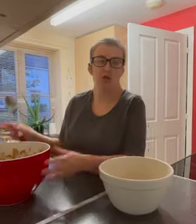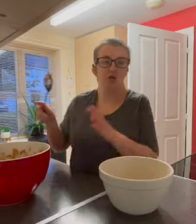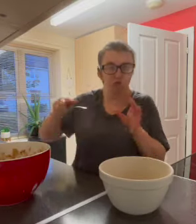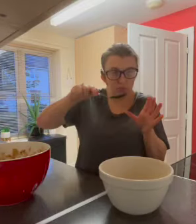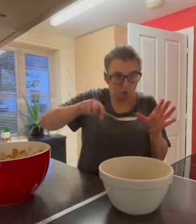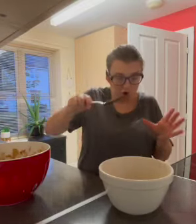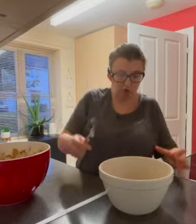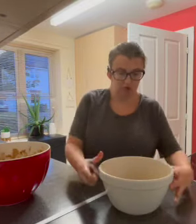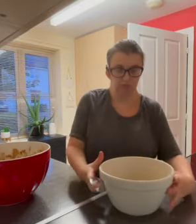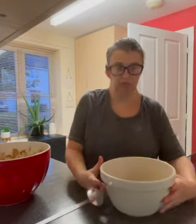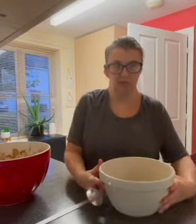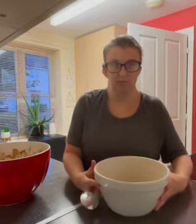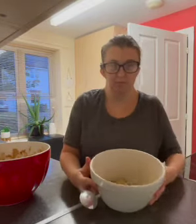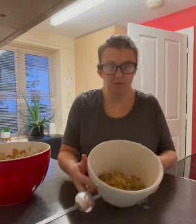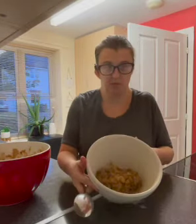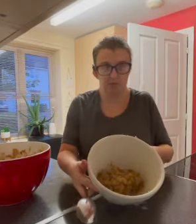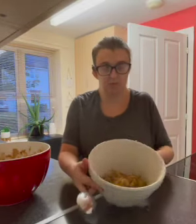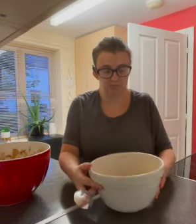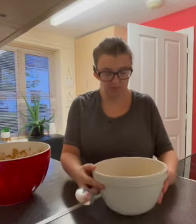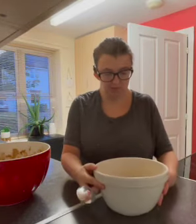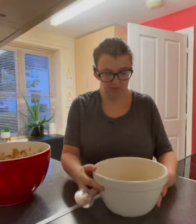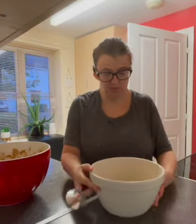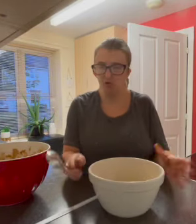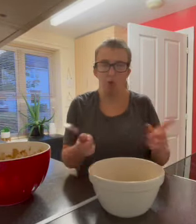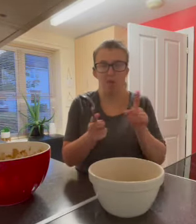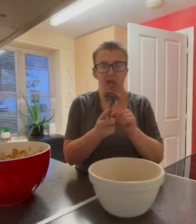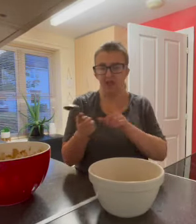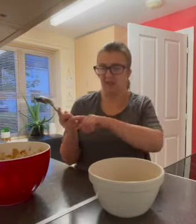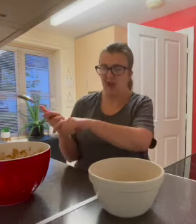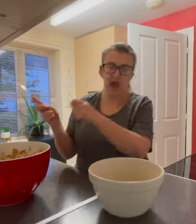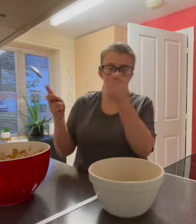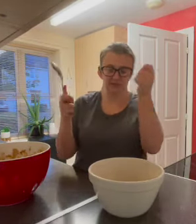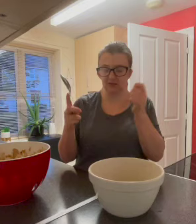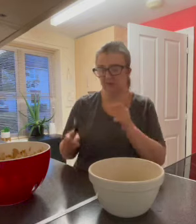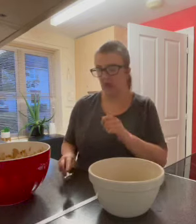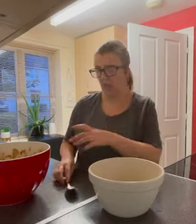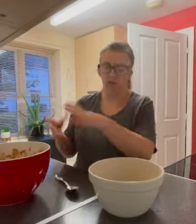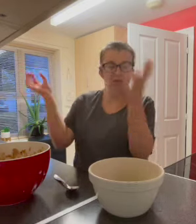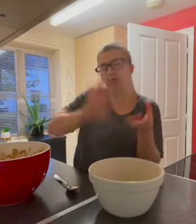Press it down with back of spoon, but don't put whole thing in at once